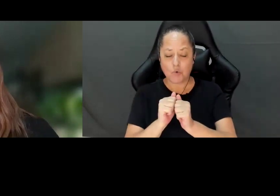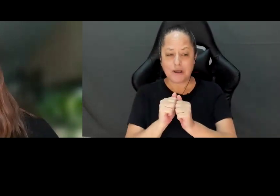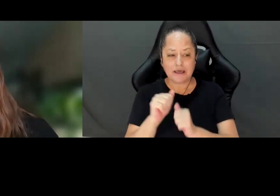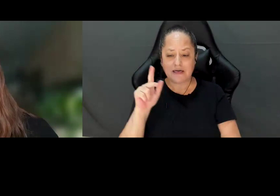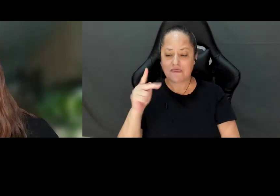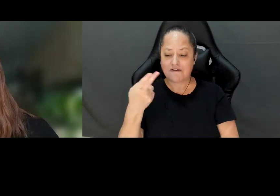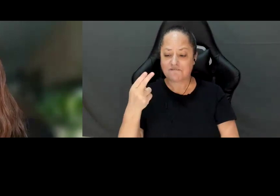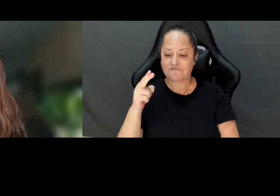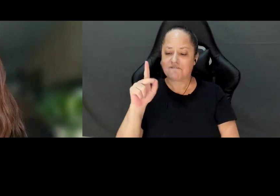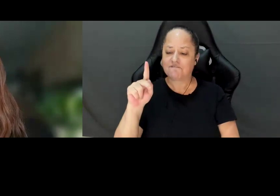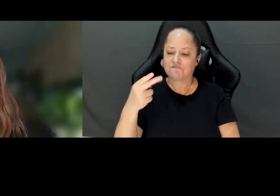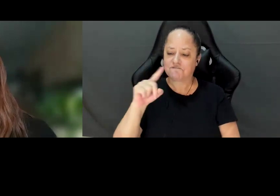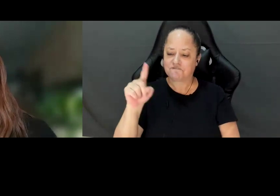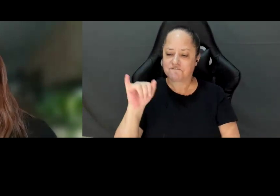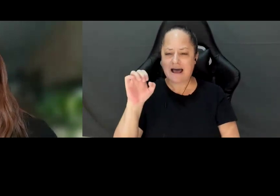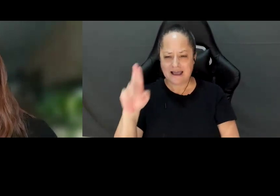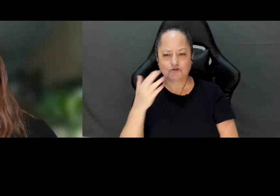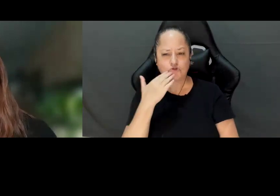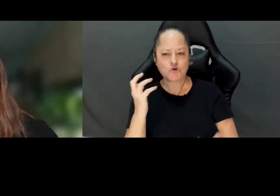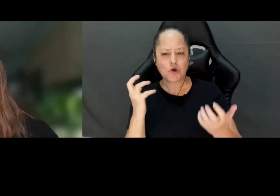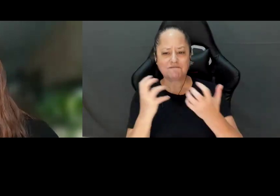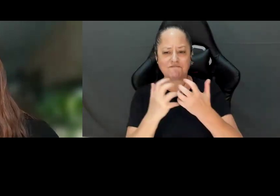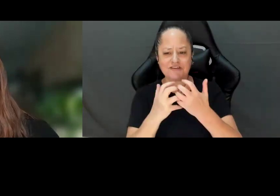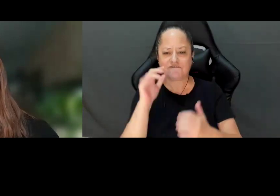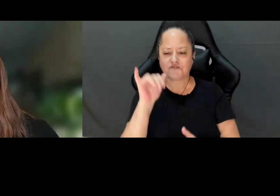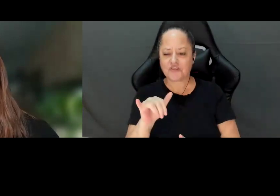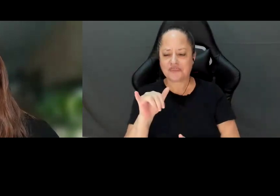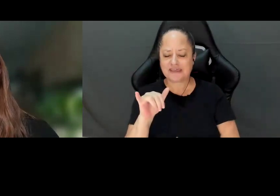a good fit for this program.